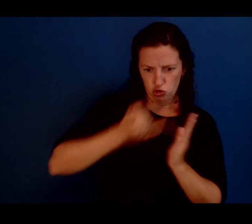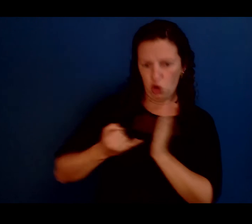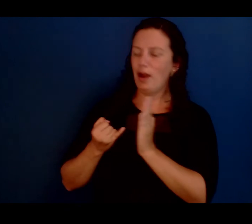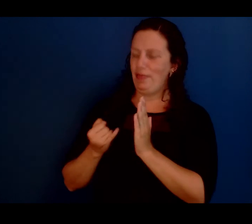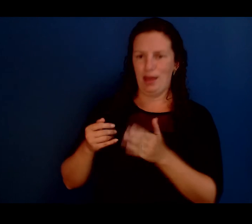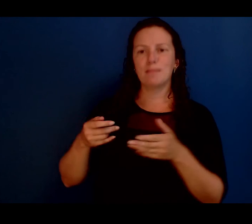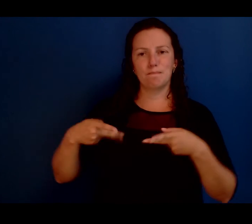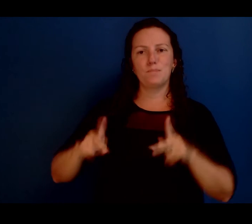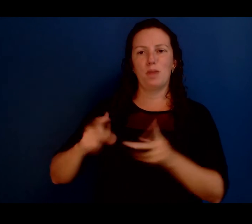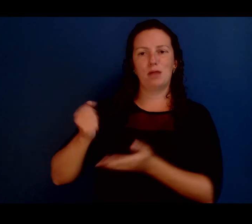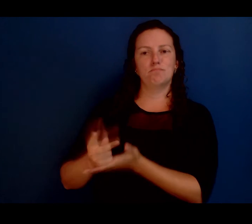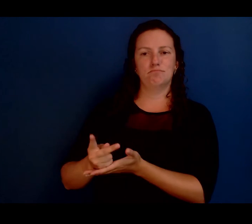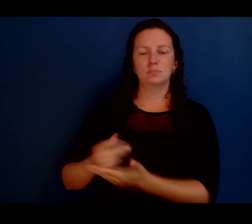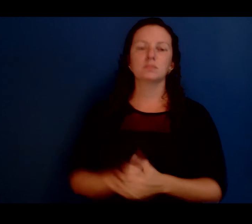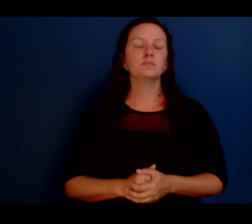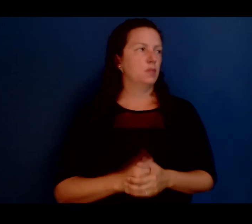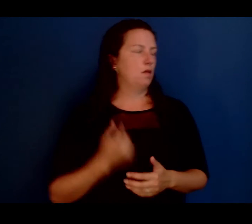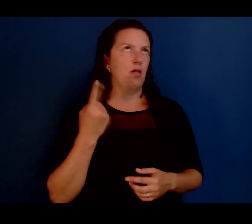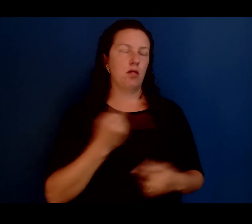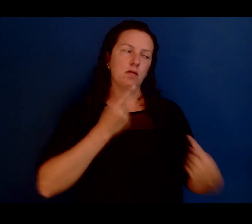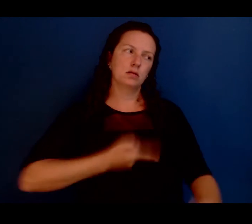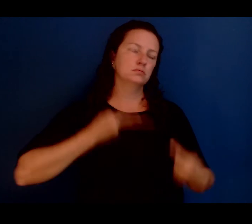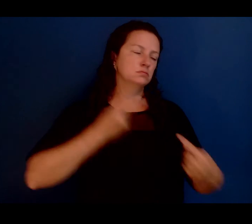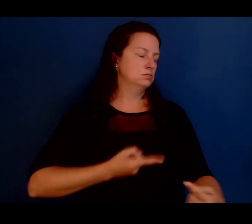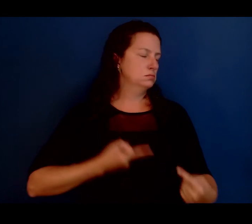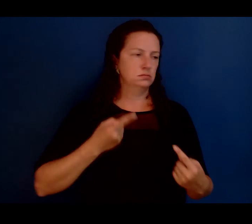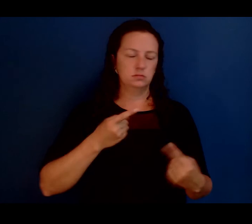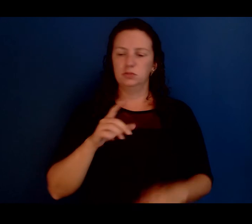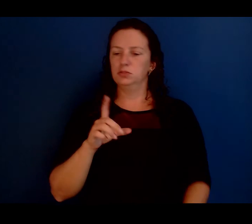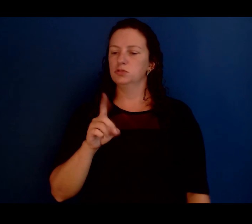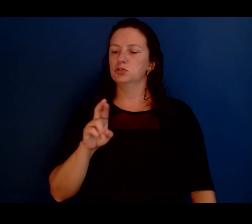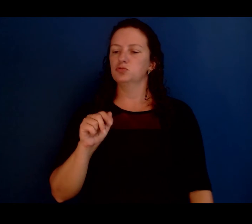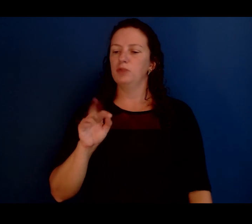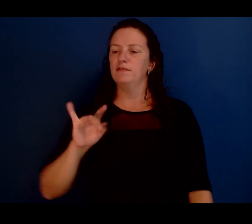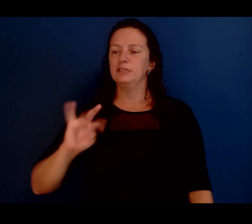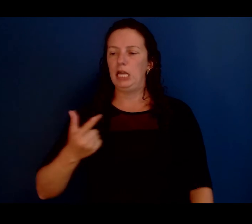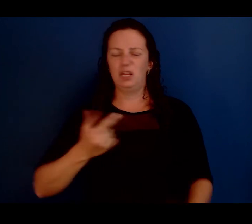I've always had a hard time with the drafting side and she's really good at that. She did the drawings